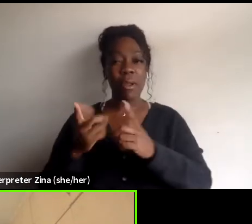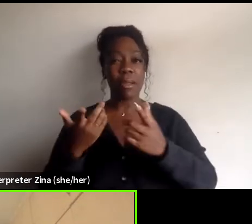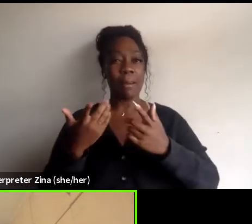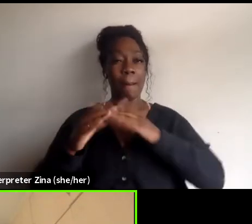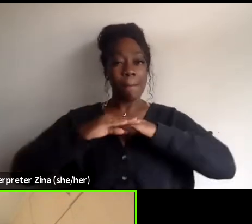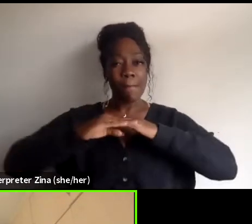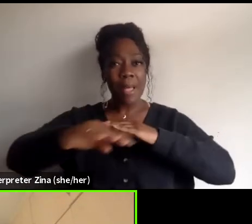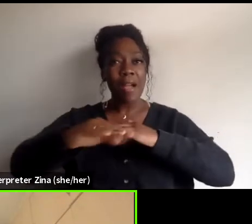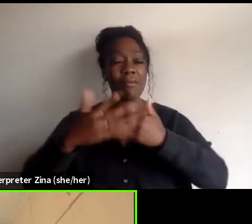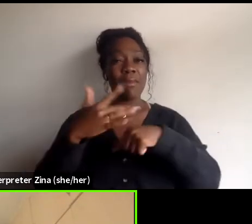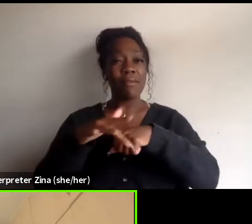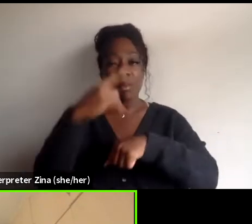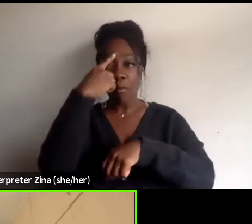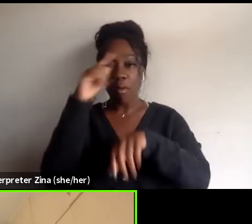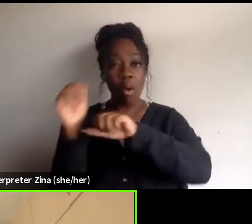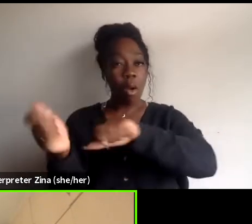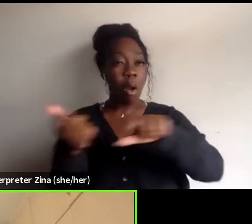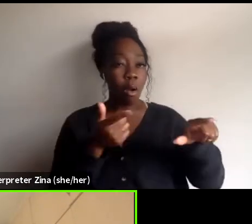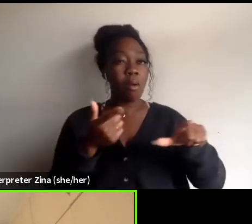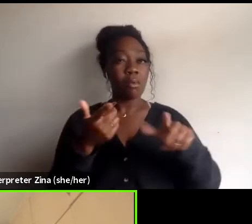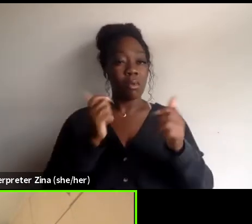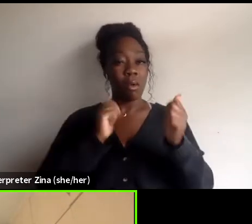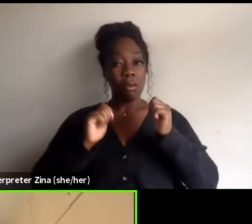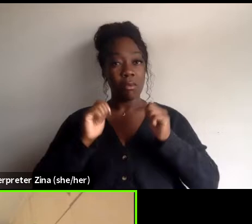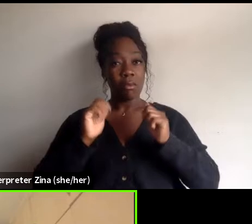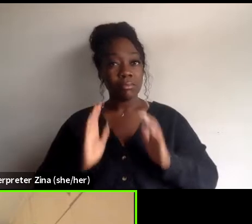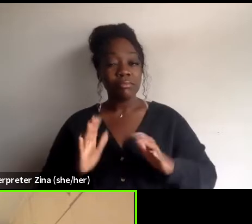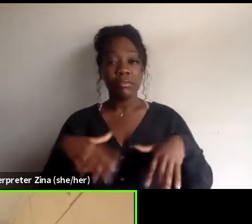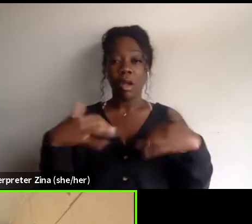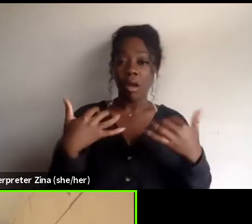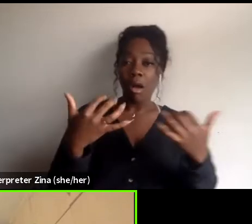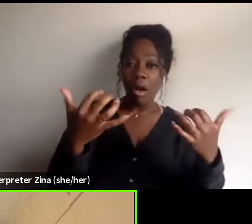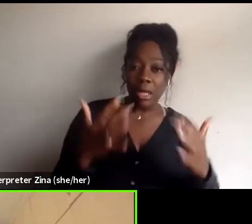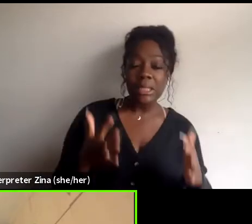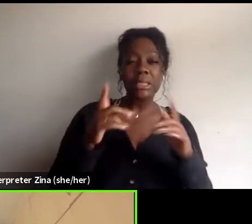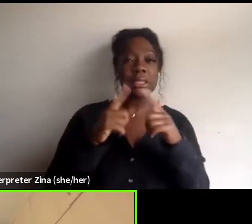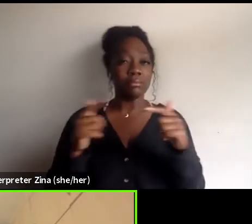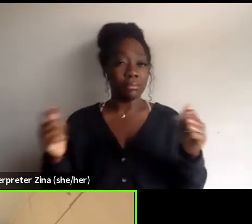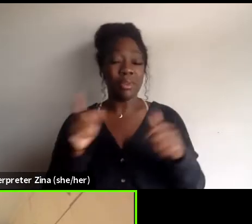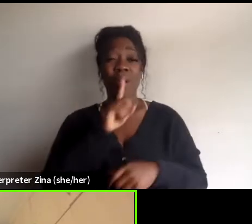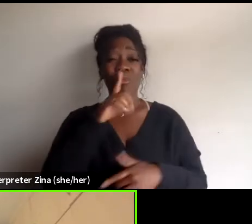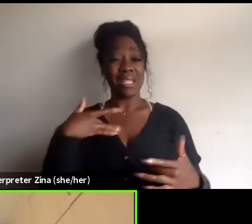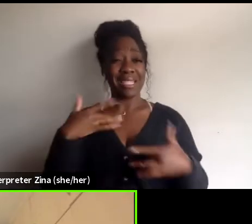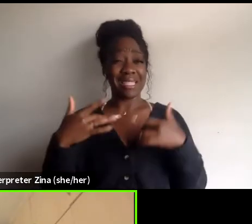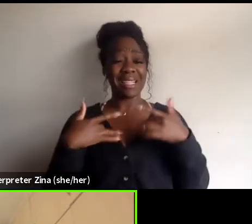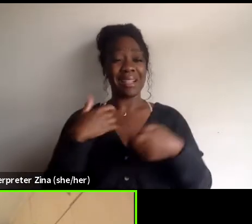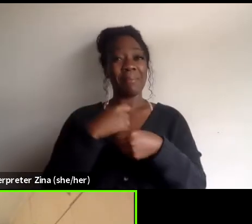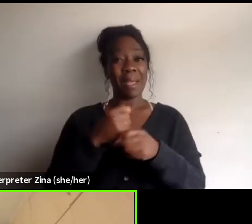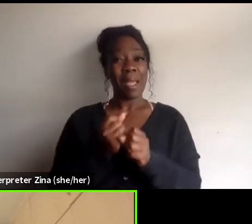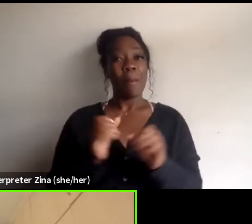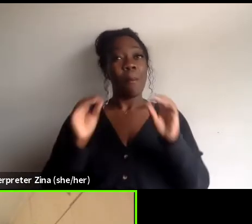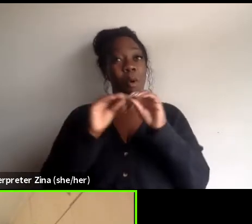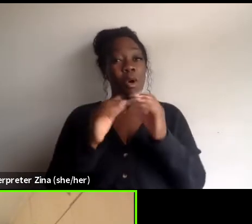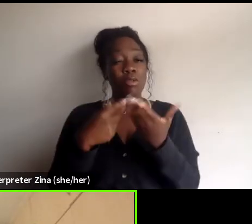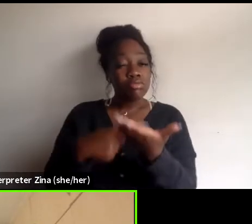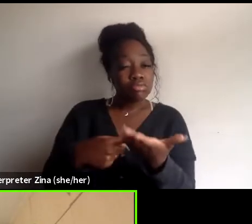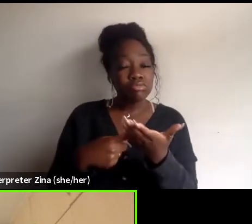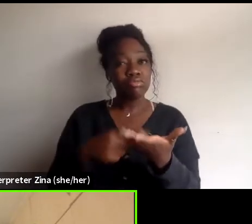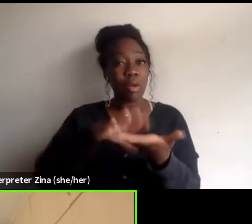So, yeah, really excited to be learning more about that kind of work from you today and sharing with our audiences.